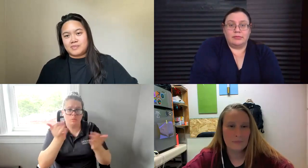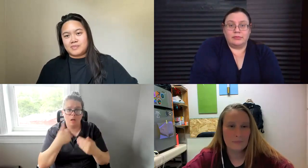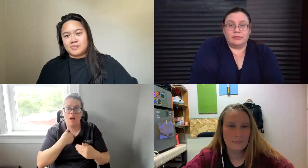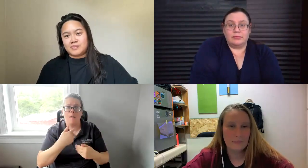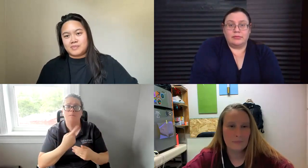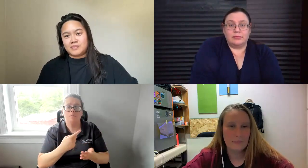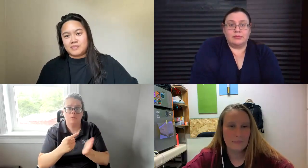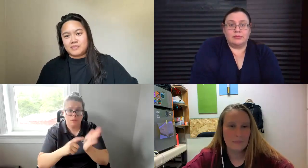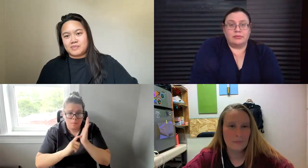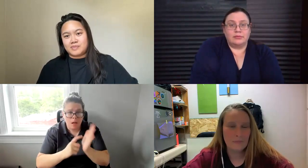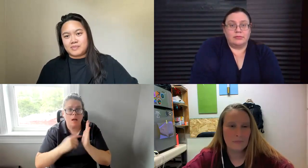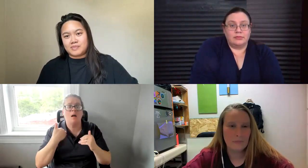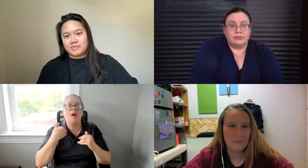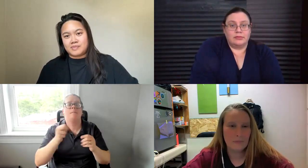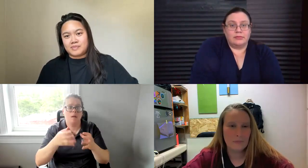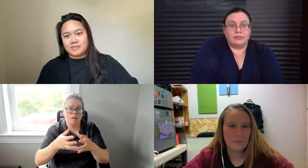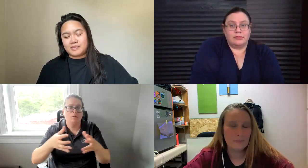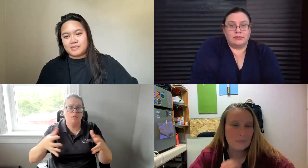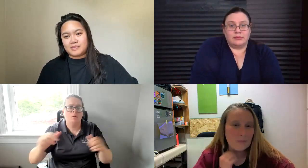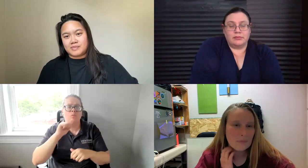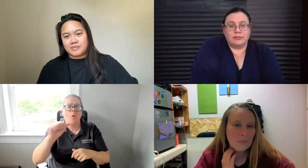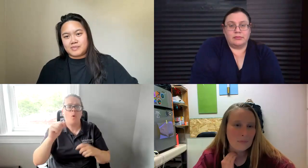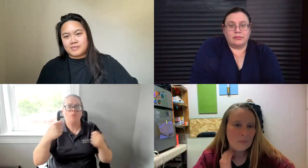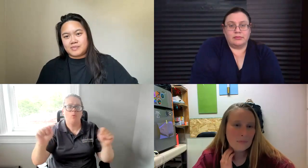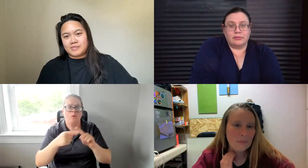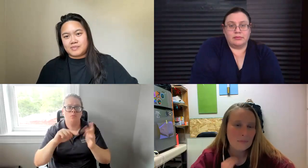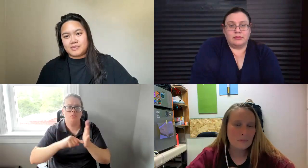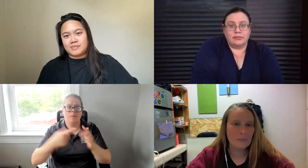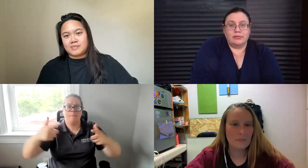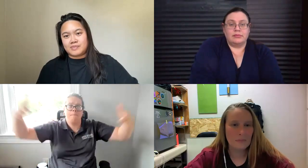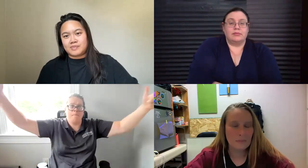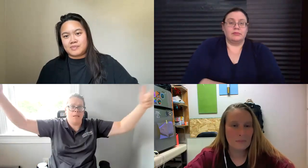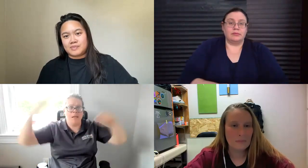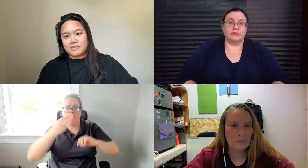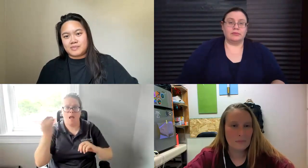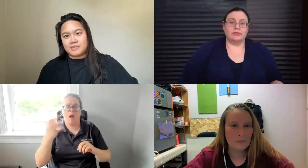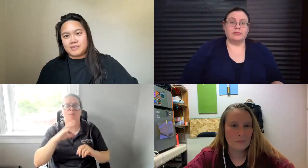See if people are interested in your product. Is there a demand? And grow from there.